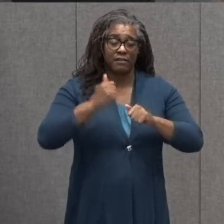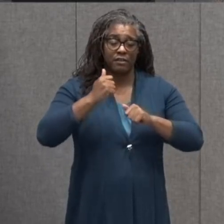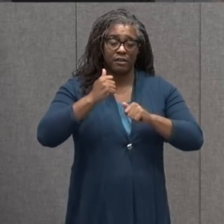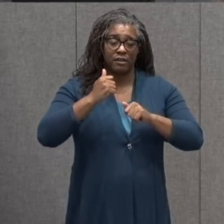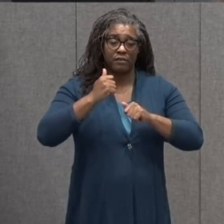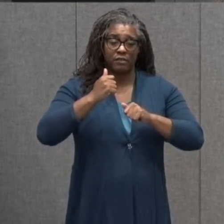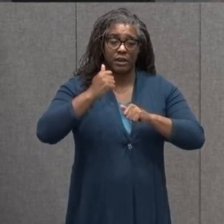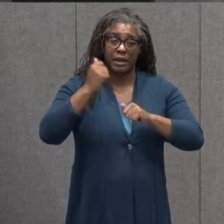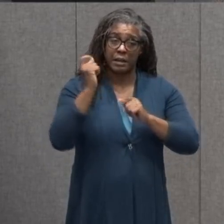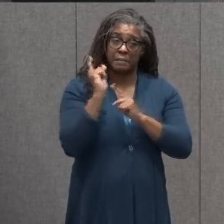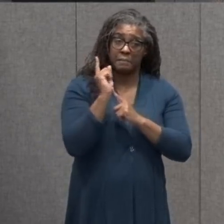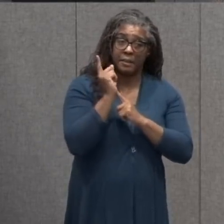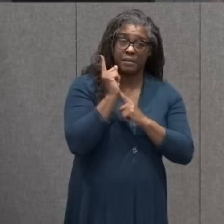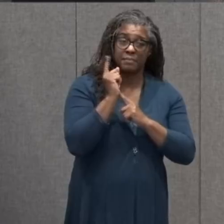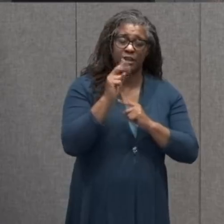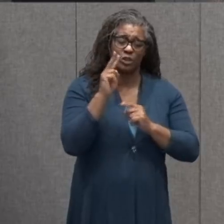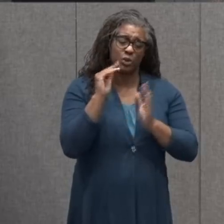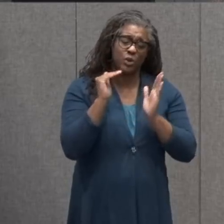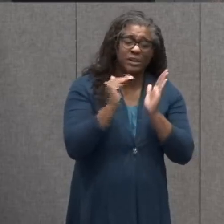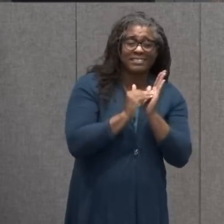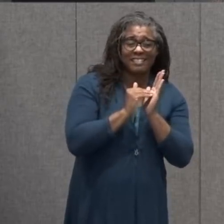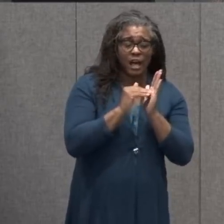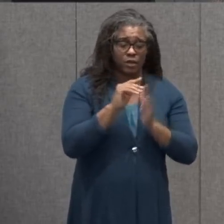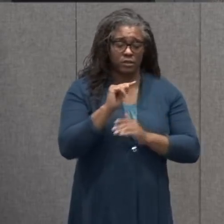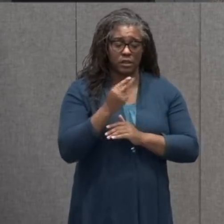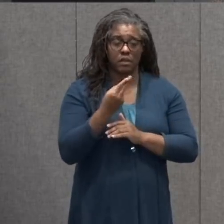are raining down somewhere on earth.